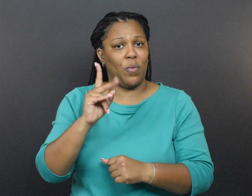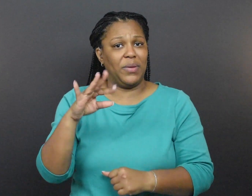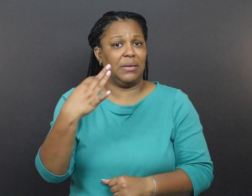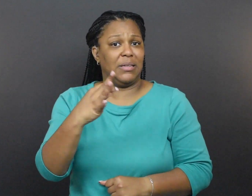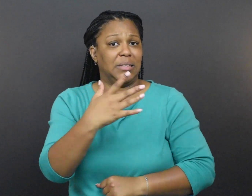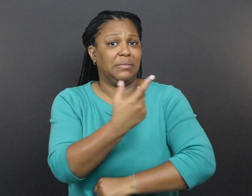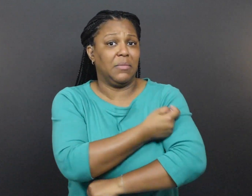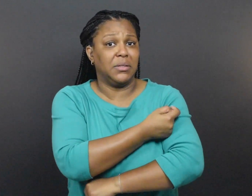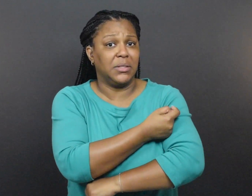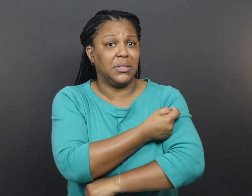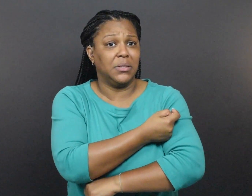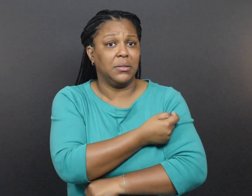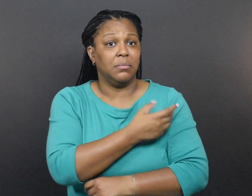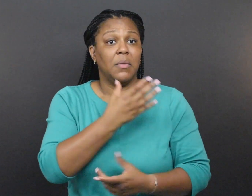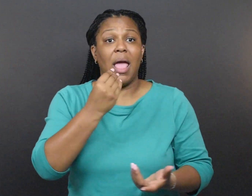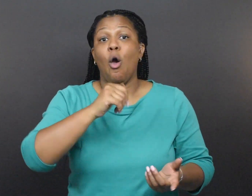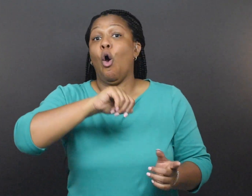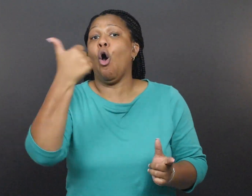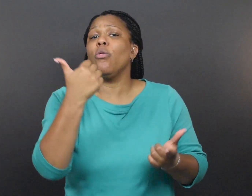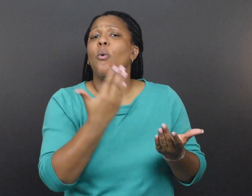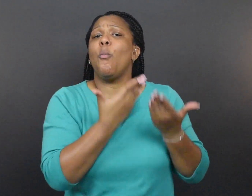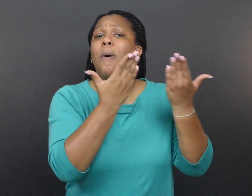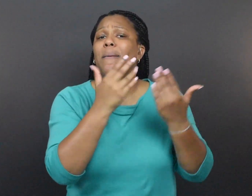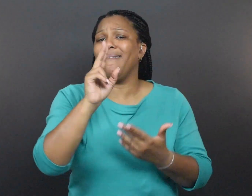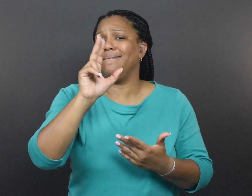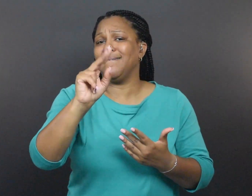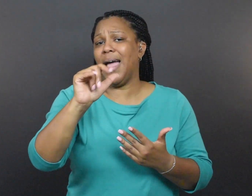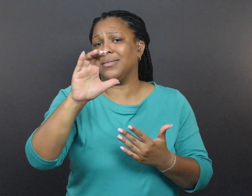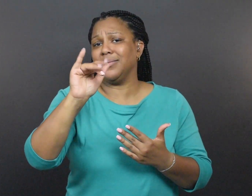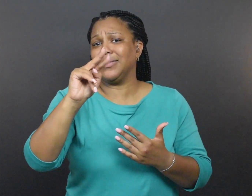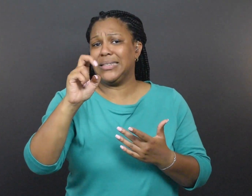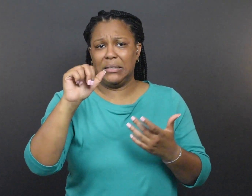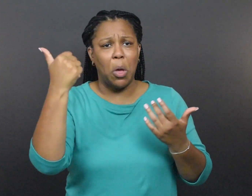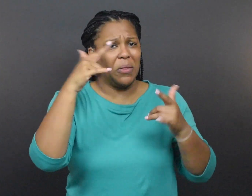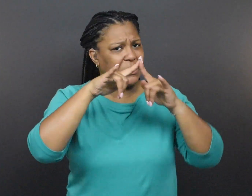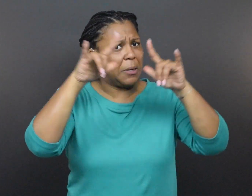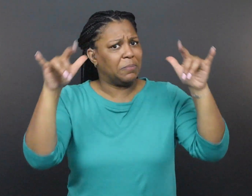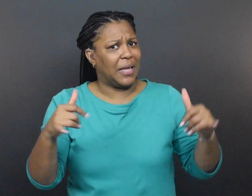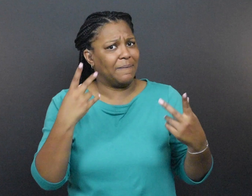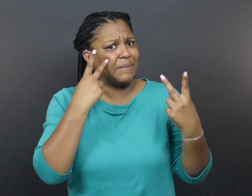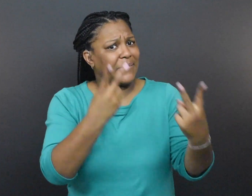Children can get COVID-19 and other recommended vaccines at the same visit. •